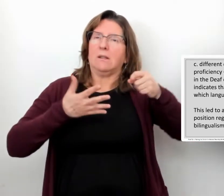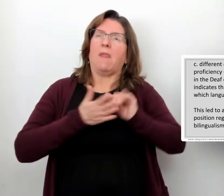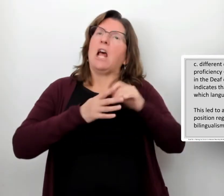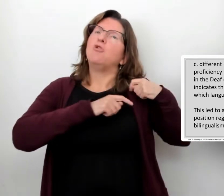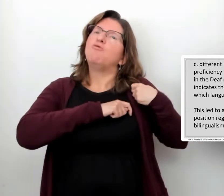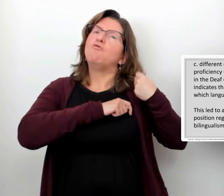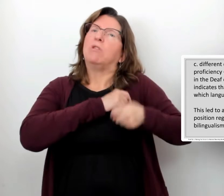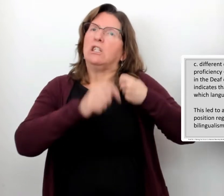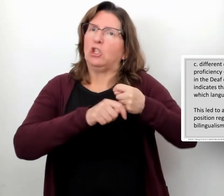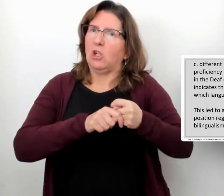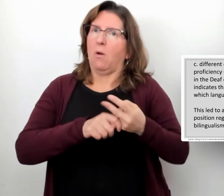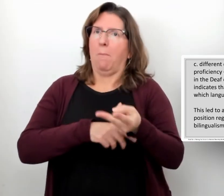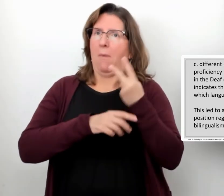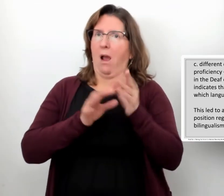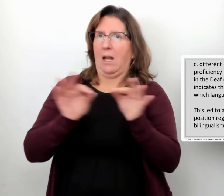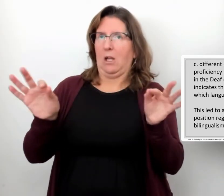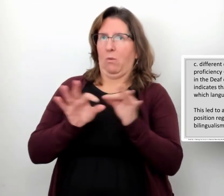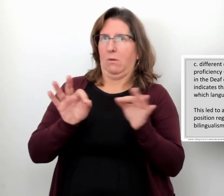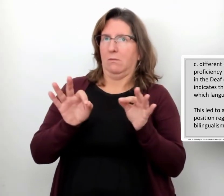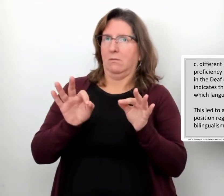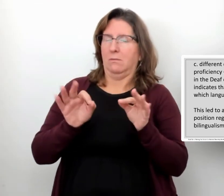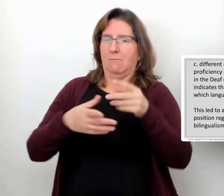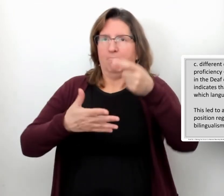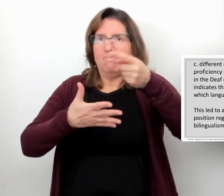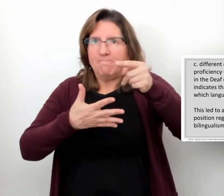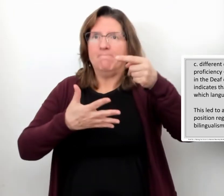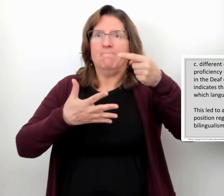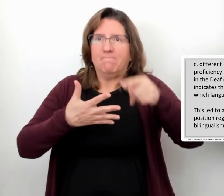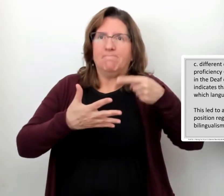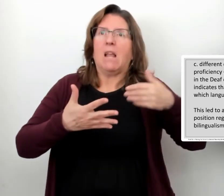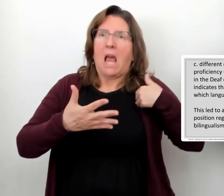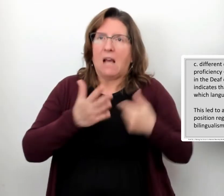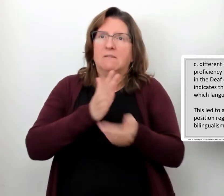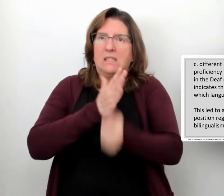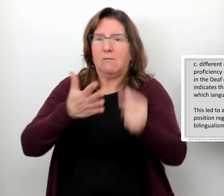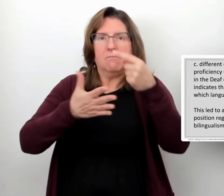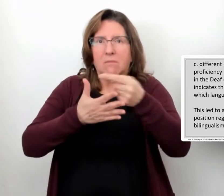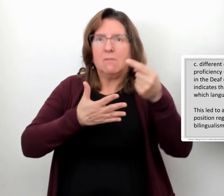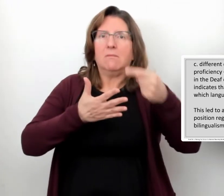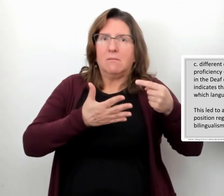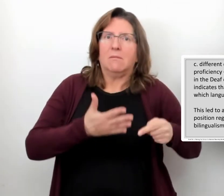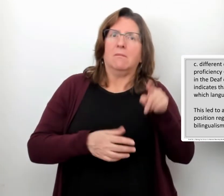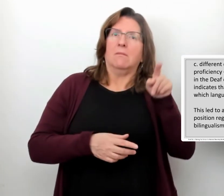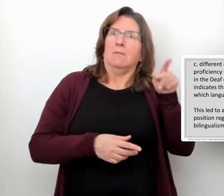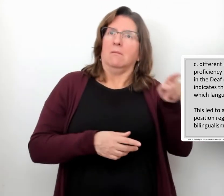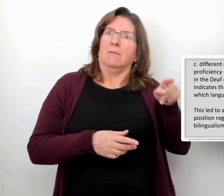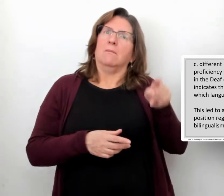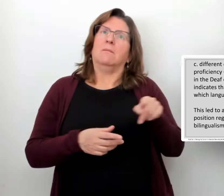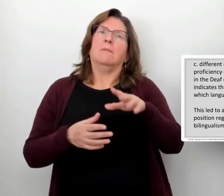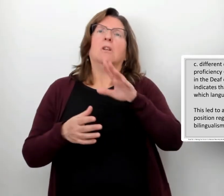The inflexible checklist you see on the slide comes from the traditional approach.